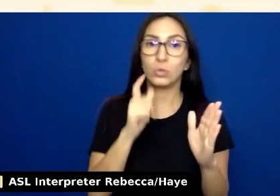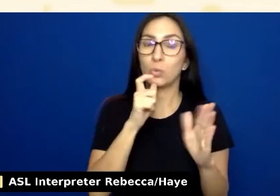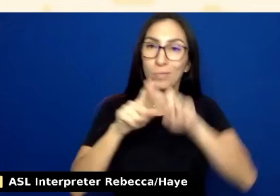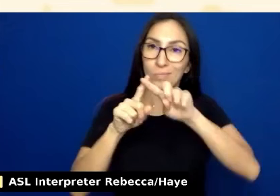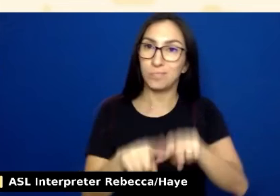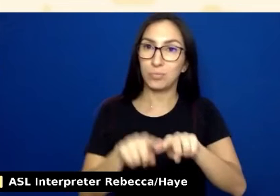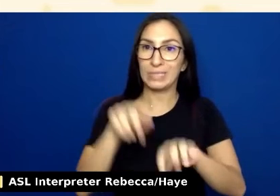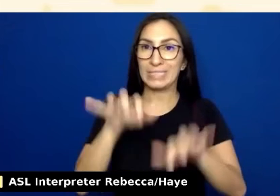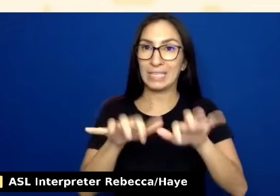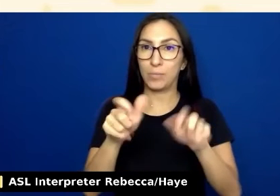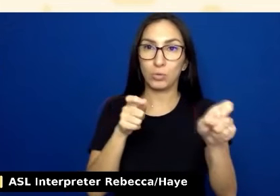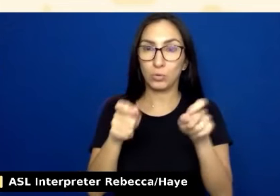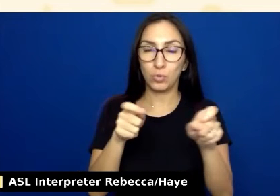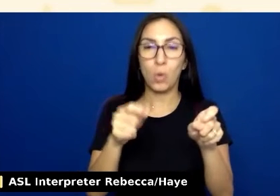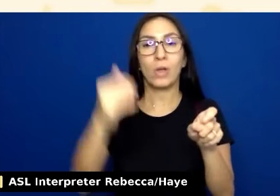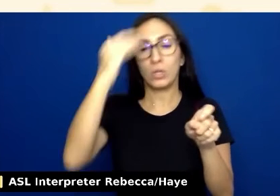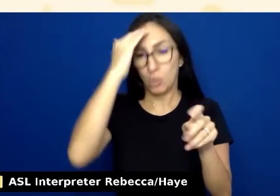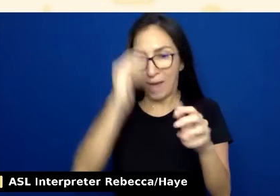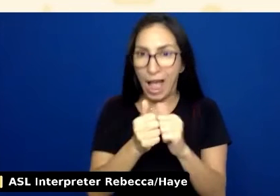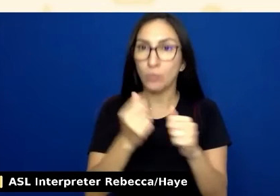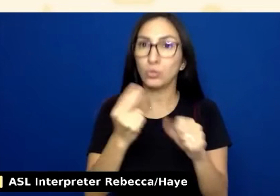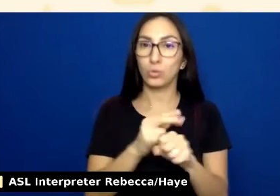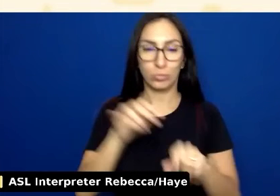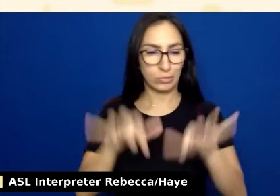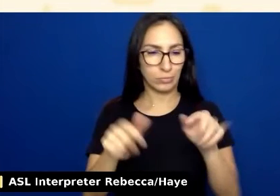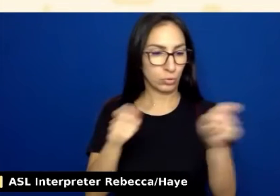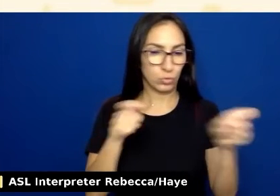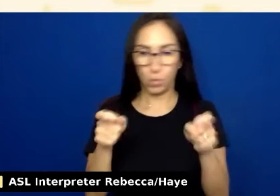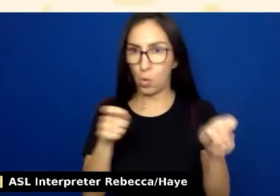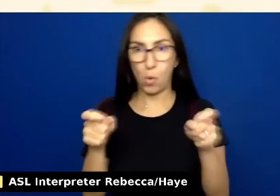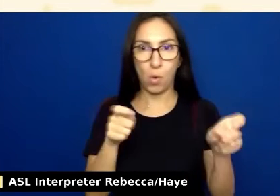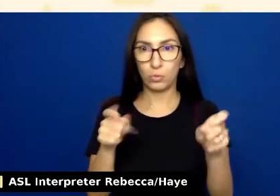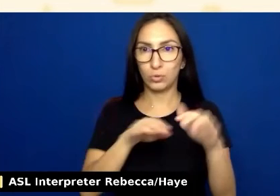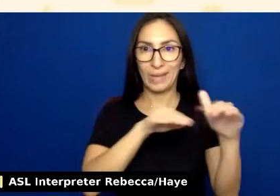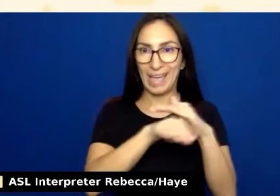with a given component using the given non-standard methods.